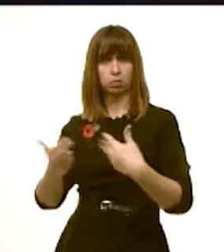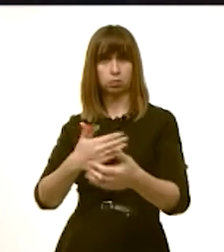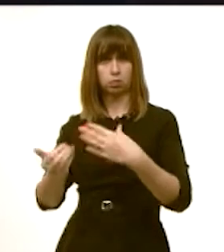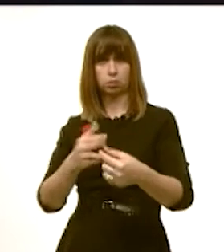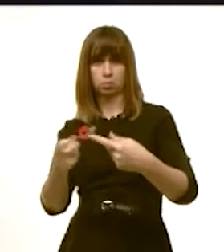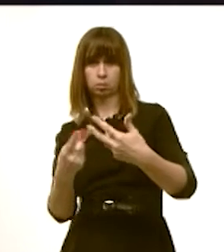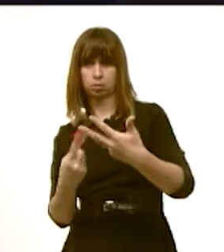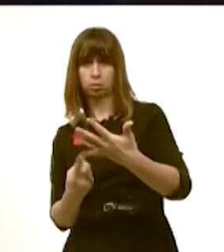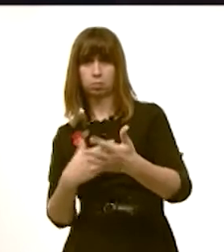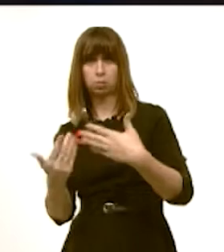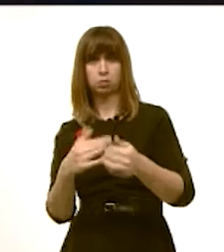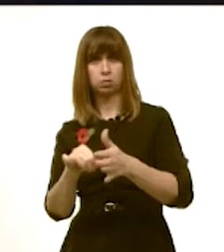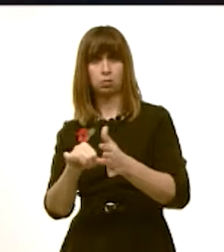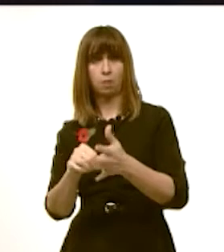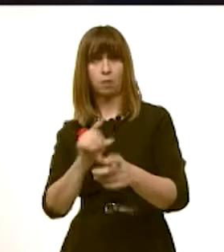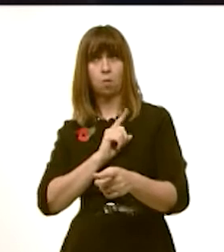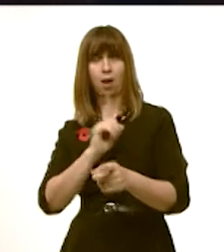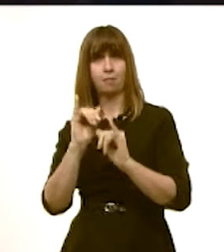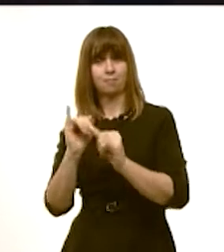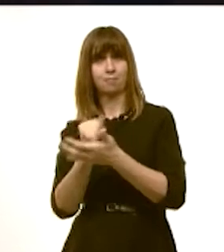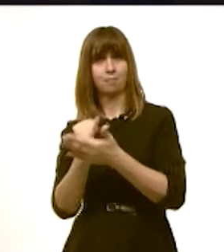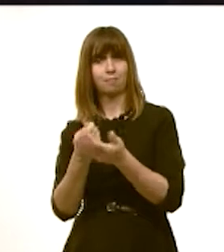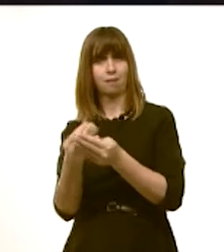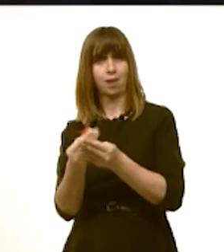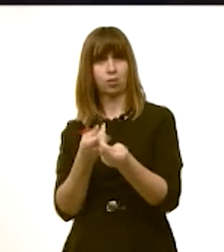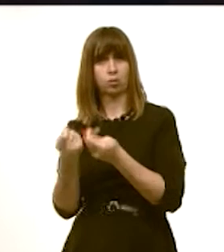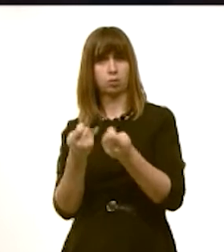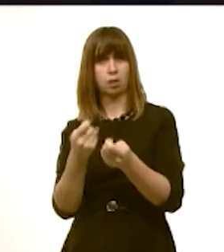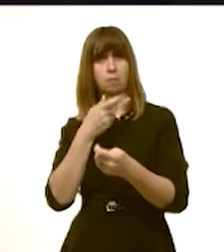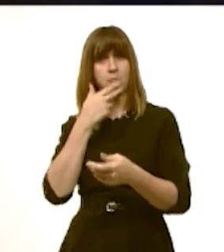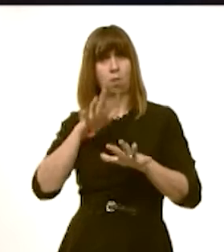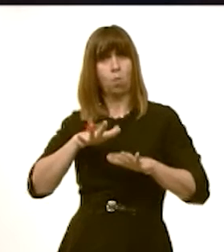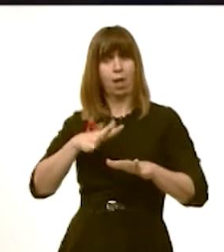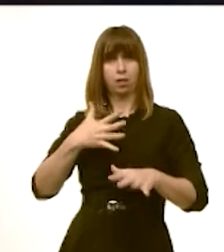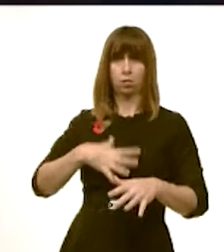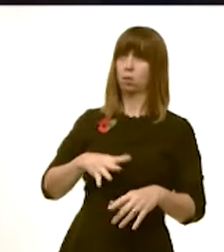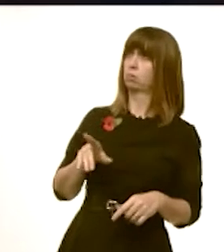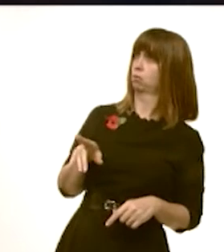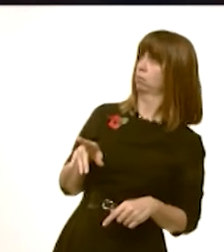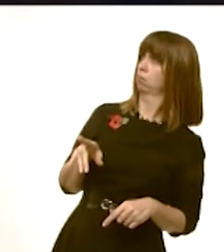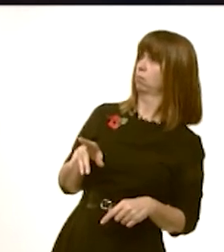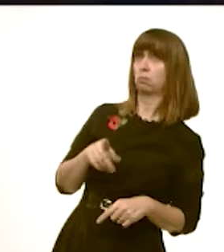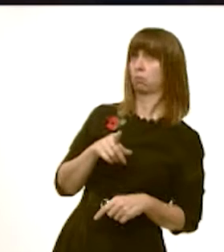in terms of financial management? Can you give a commitment to the people of north Wales that the health board wonít be